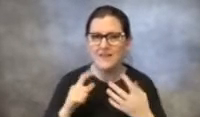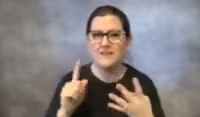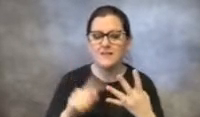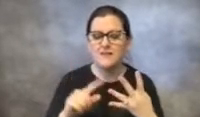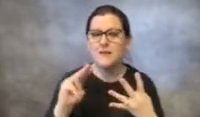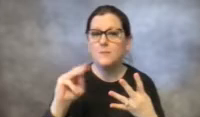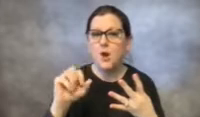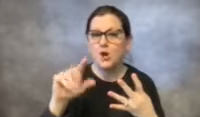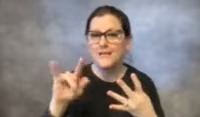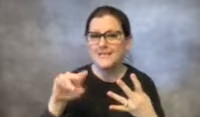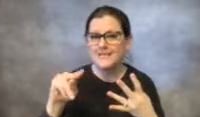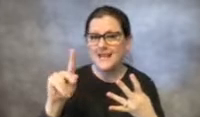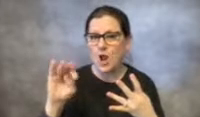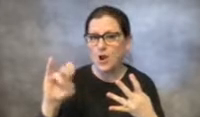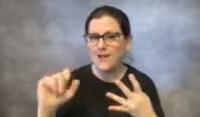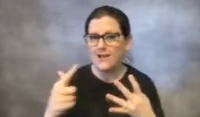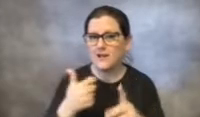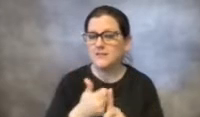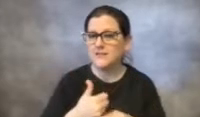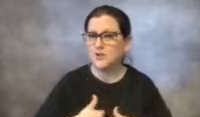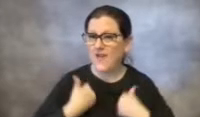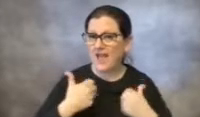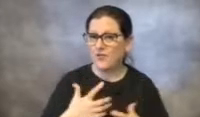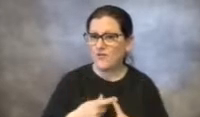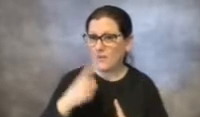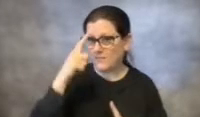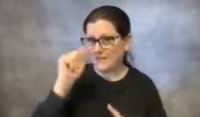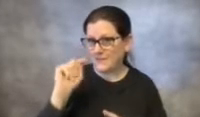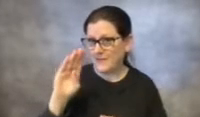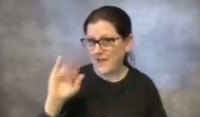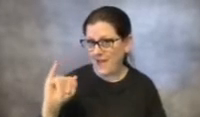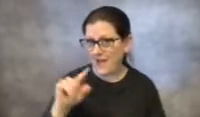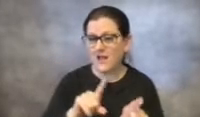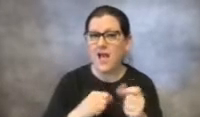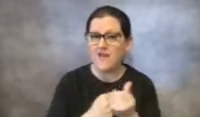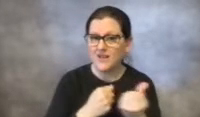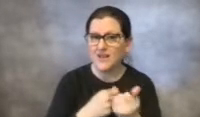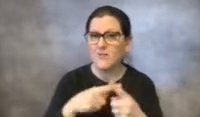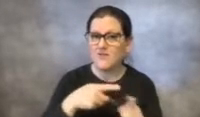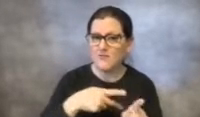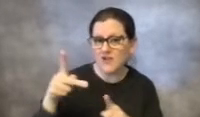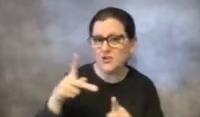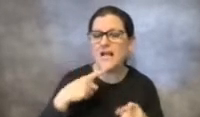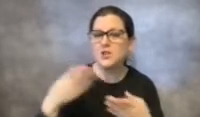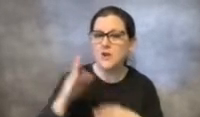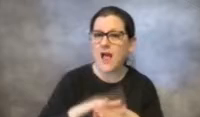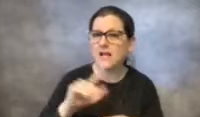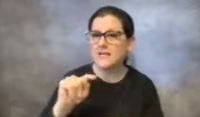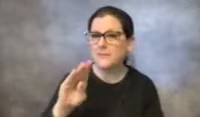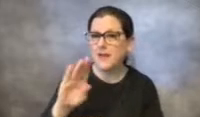who is a TBI survivor, educator, advocate and professional and also serves on the TBI Advisory